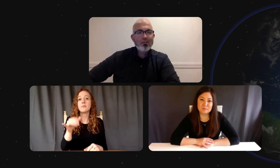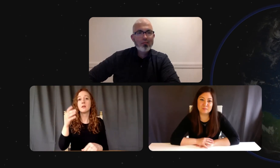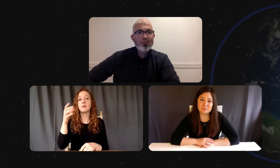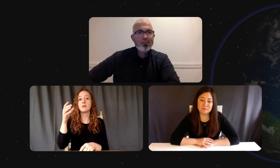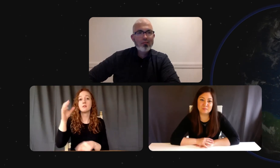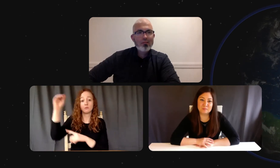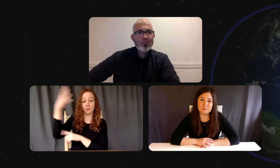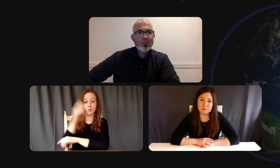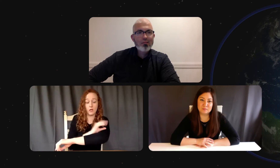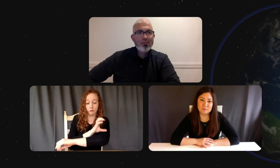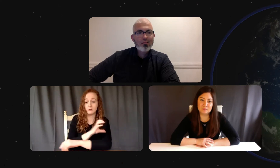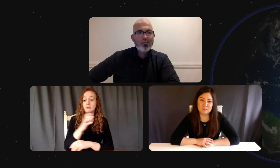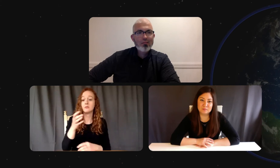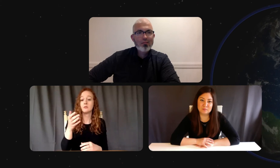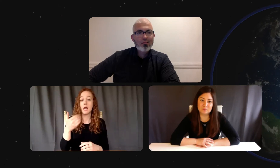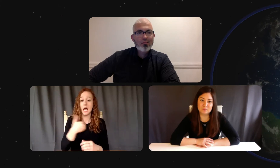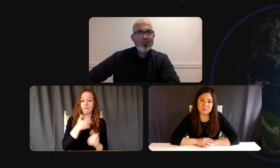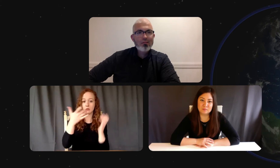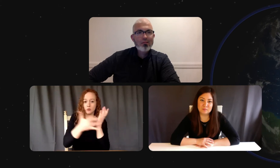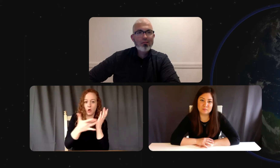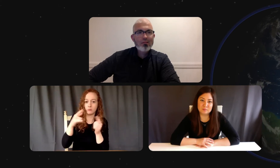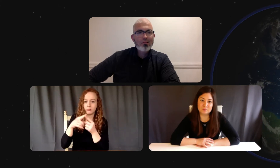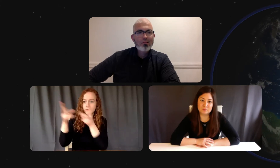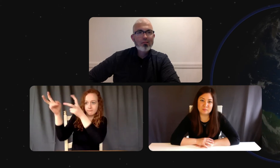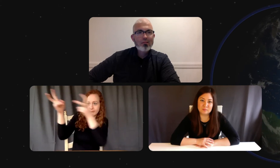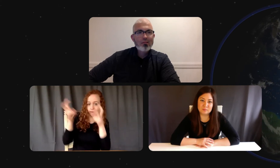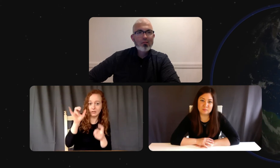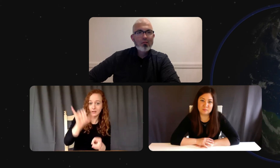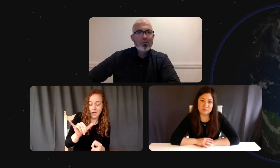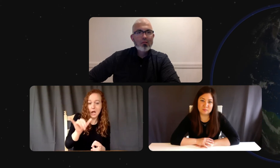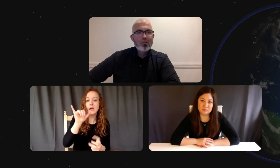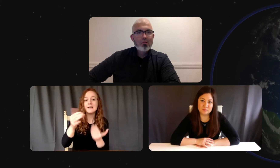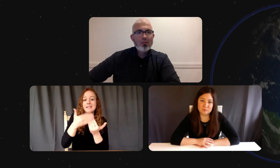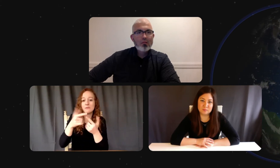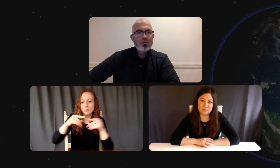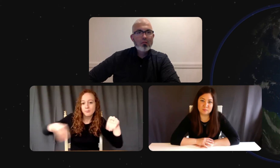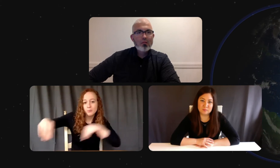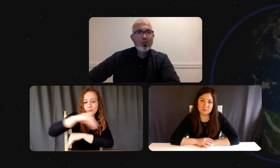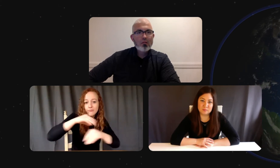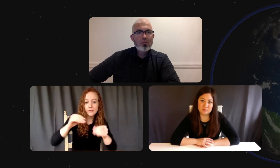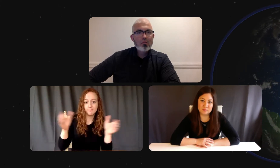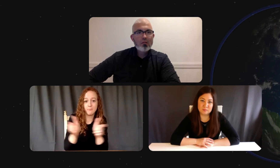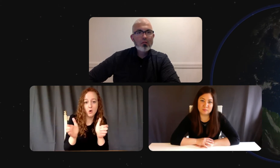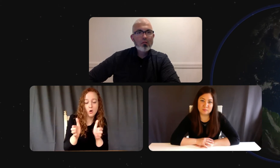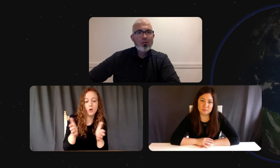That's not my area of expertise.